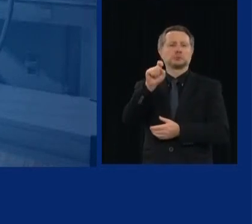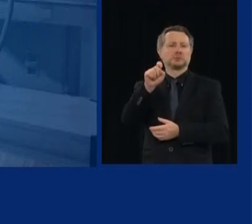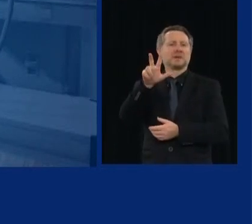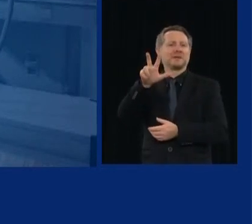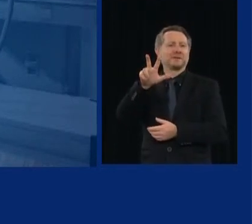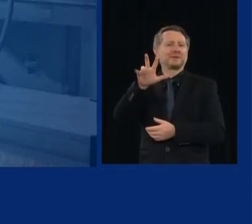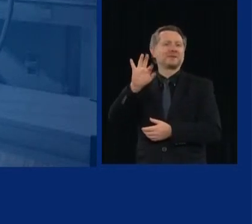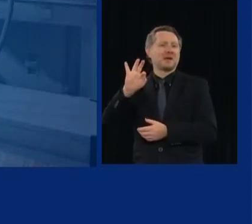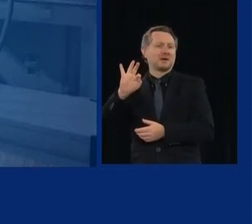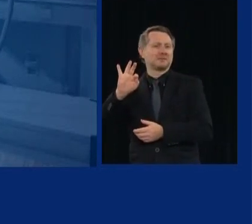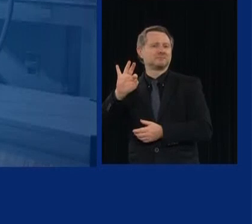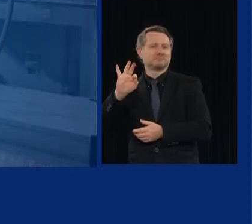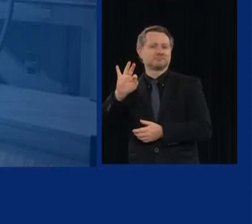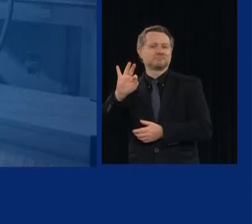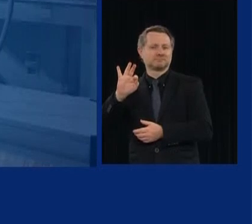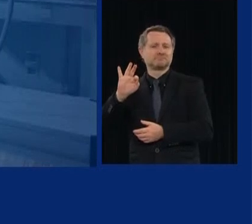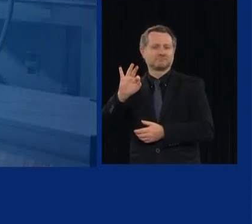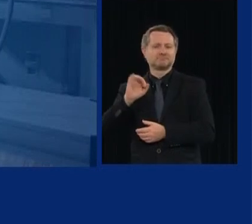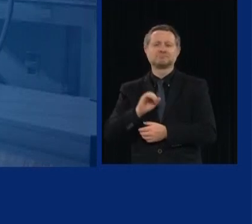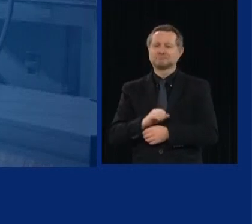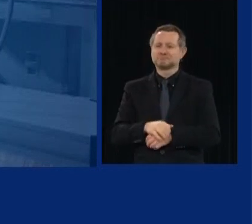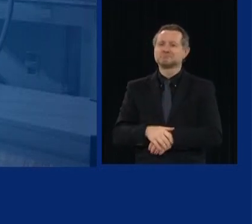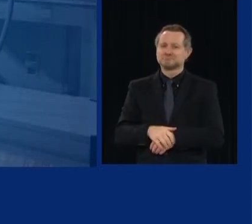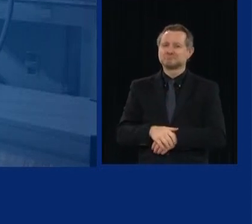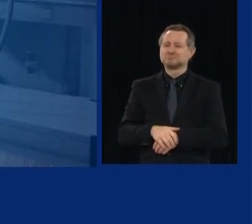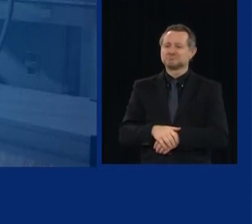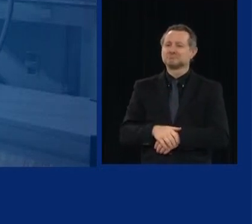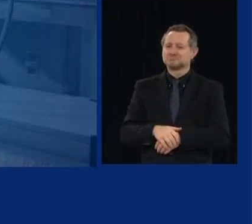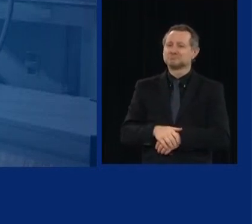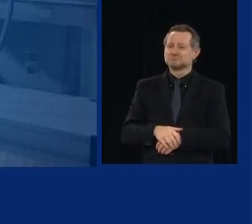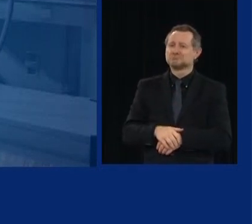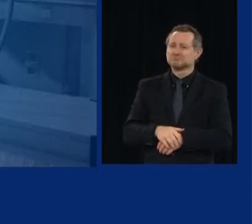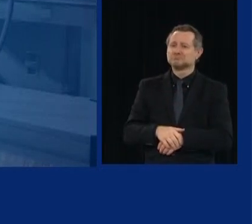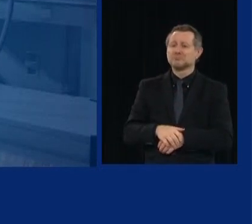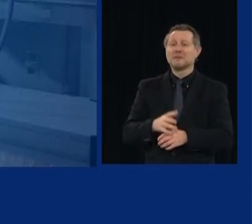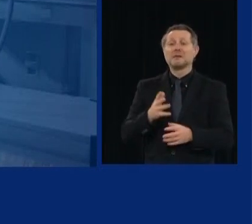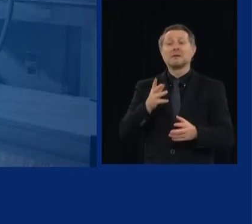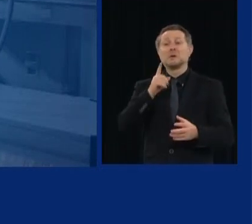PROLONGED PERIOD OF TIME. THE NUMBER OF DEATHS ARE DOWN,